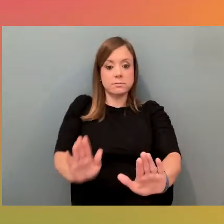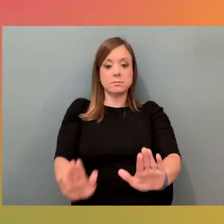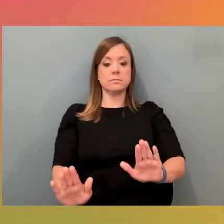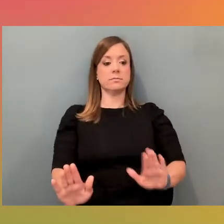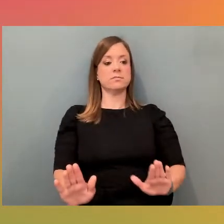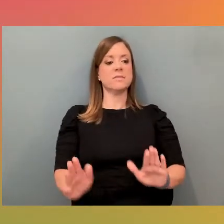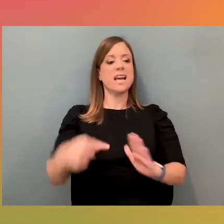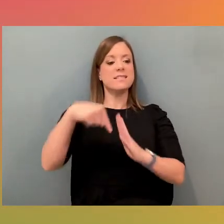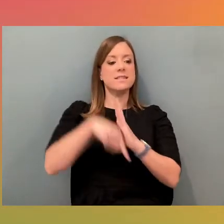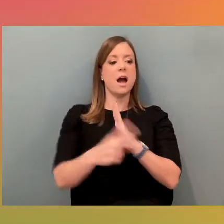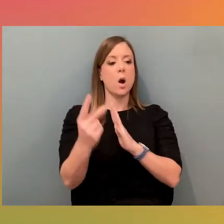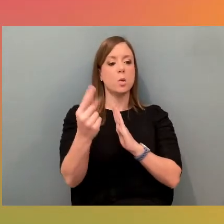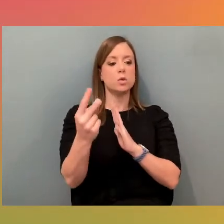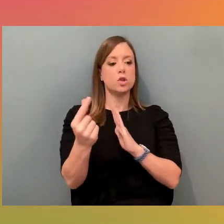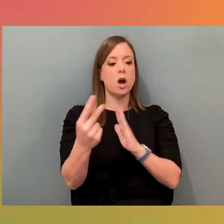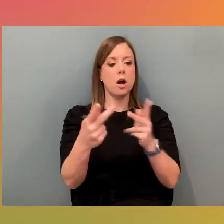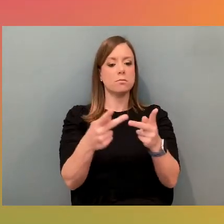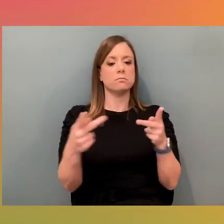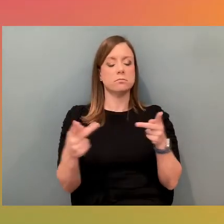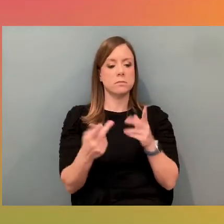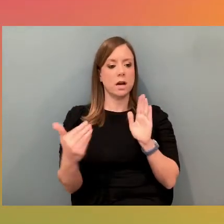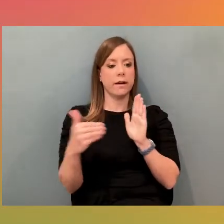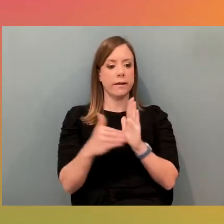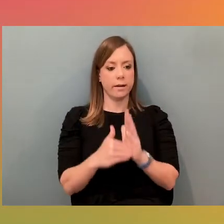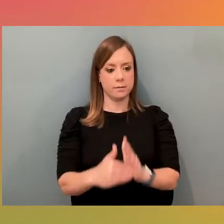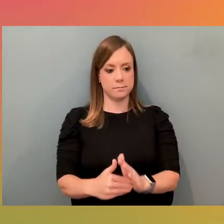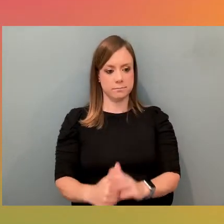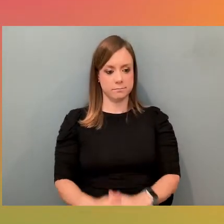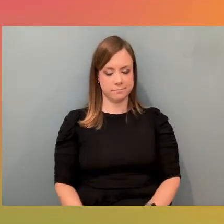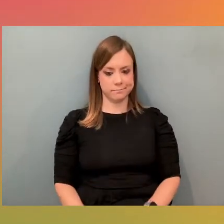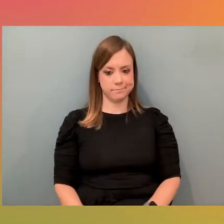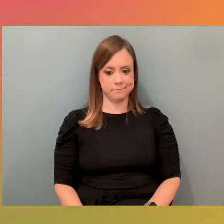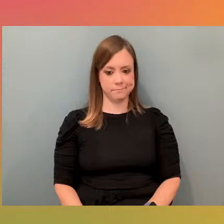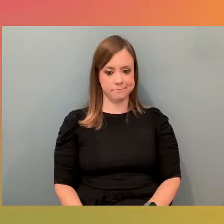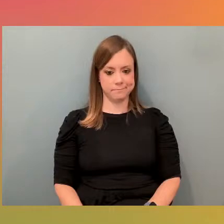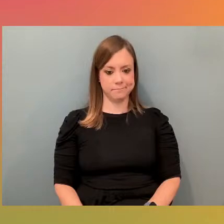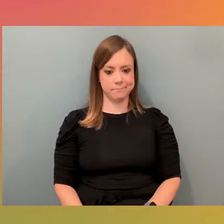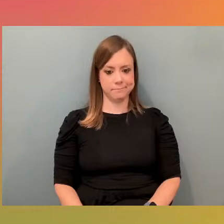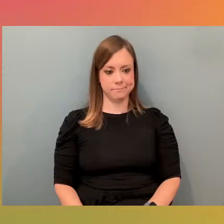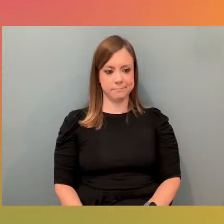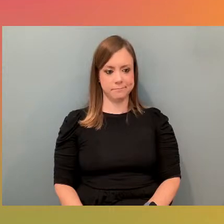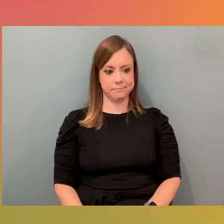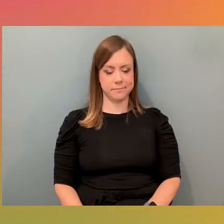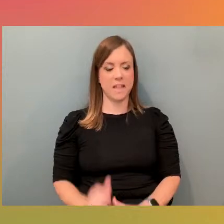HANDS BACK, LIFT YOUR CHEST UP. WE WILL MEET BACK IN A DOWNWARD